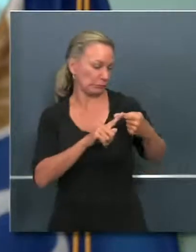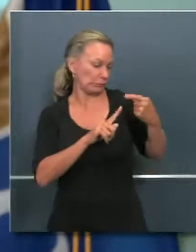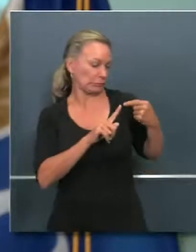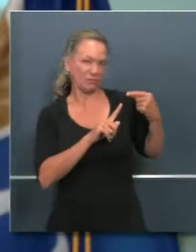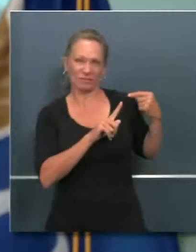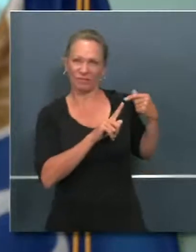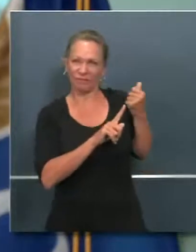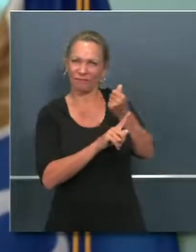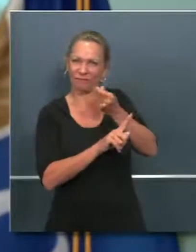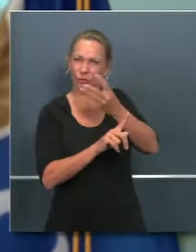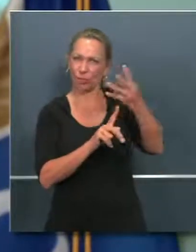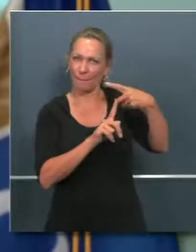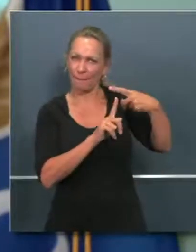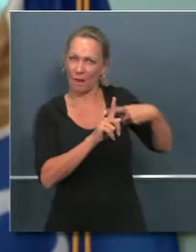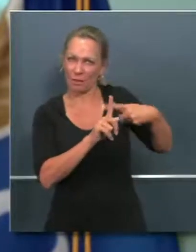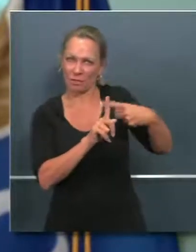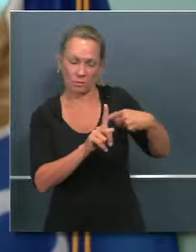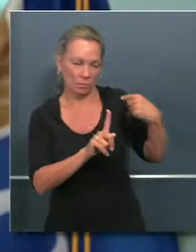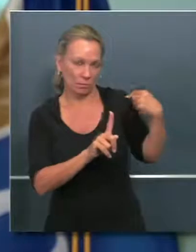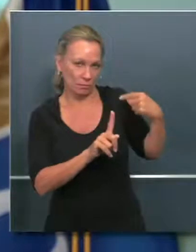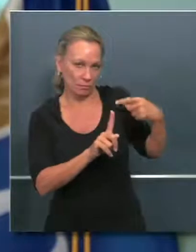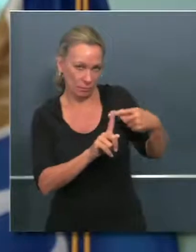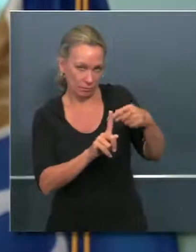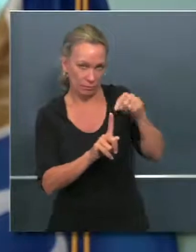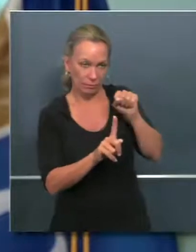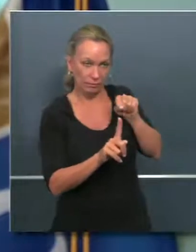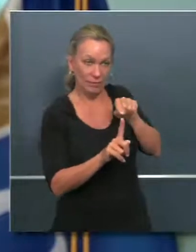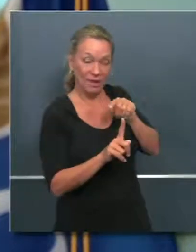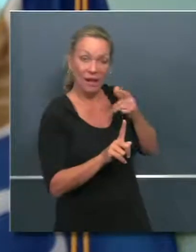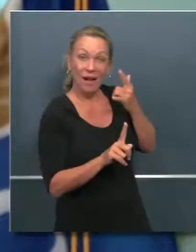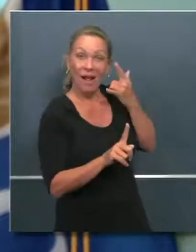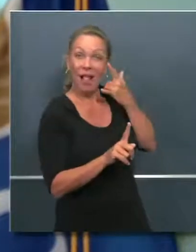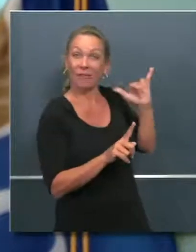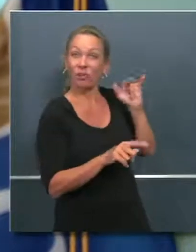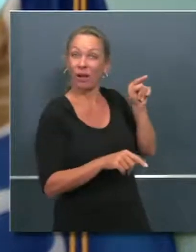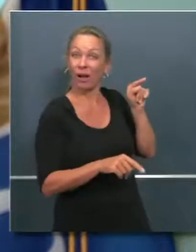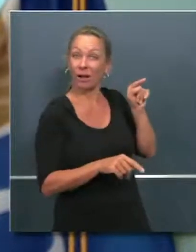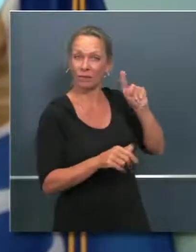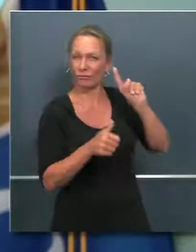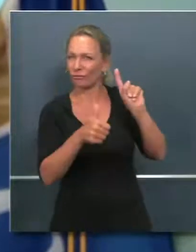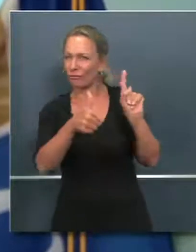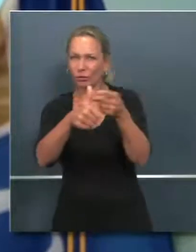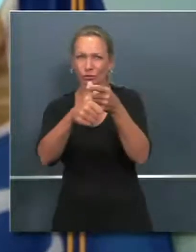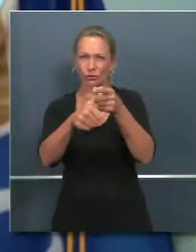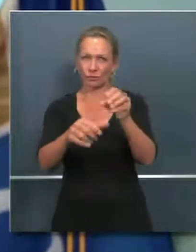was the first state in the nation to formally engage with the CDC the Trump administration